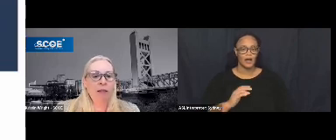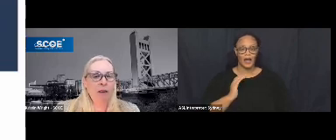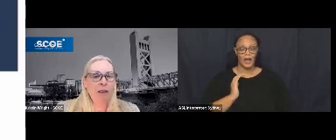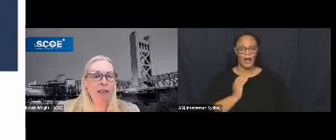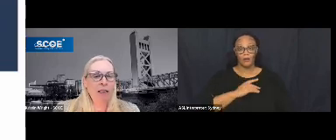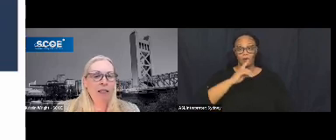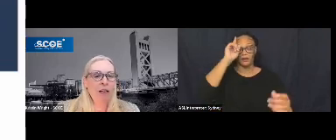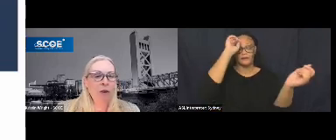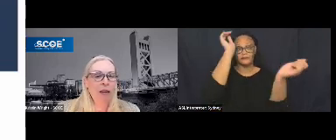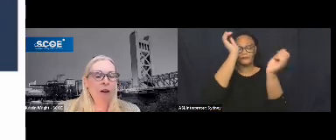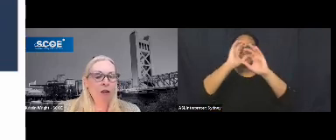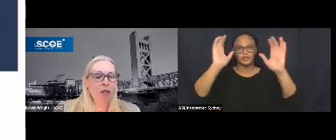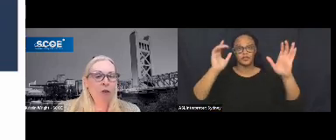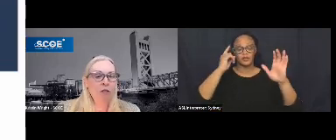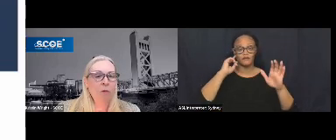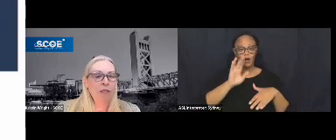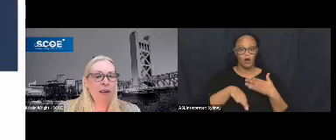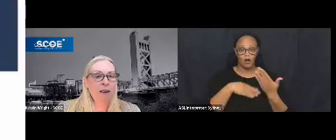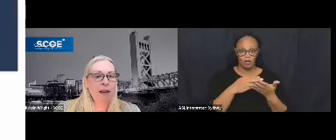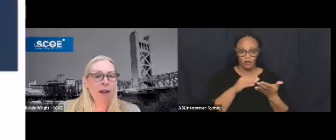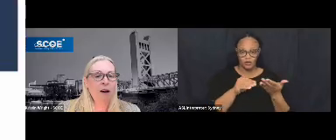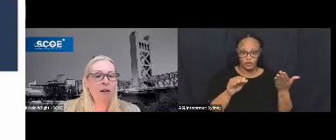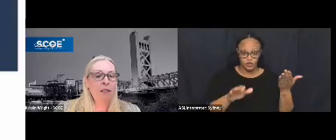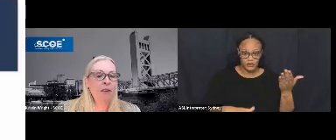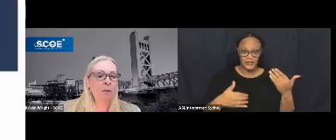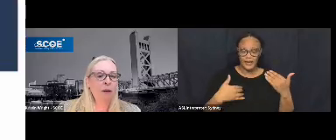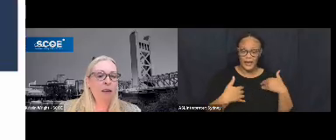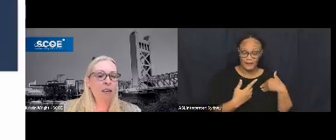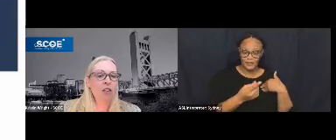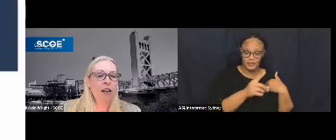with disabilities, including our students with significant cognitive disabilities,